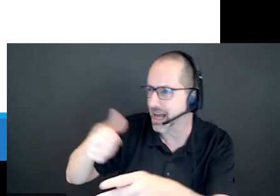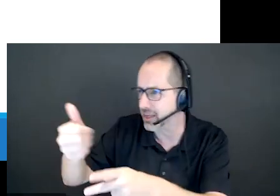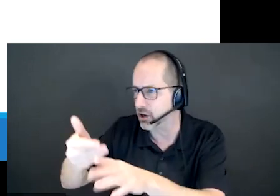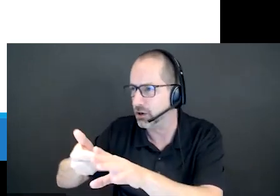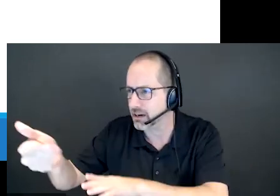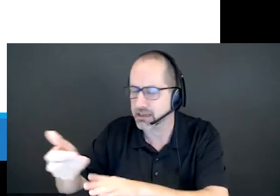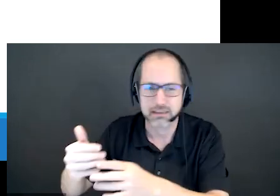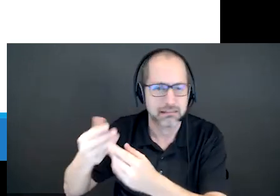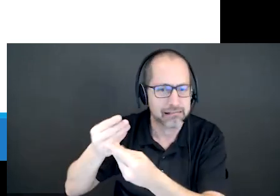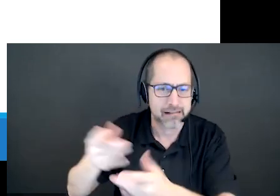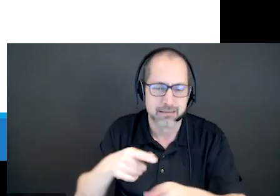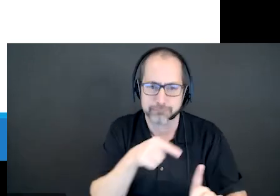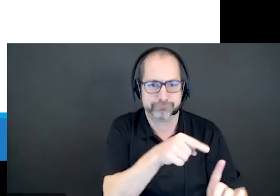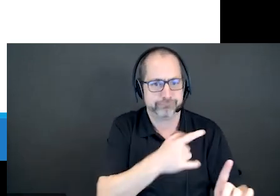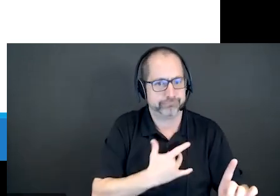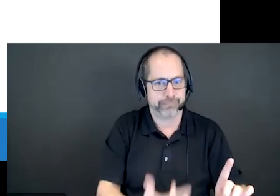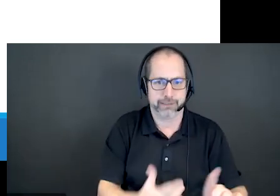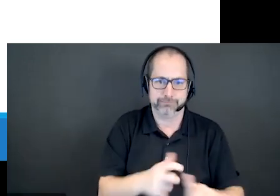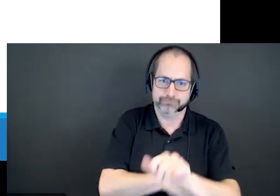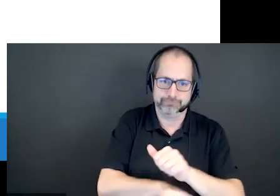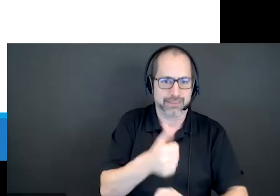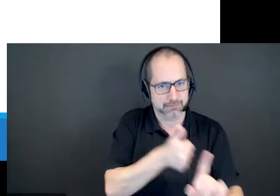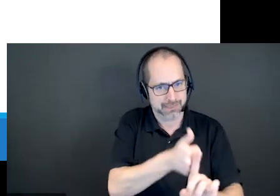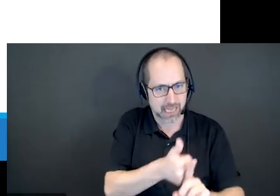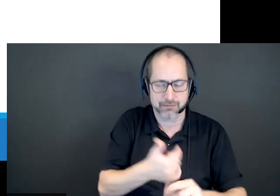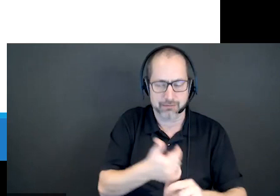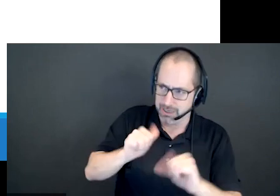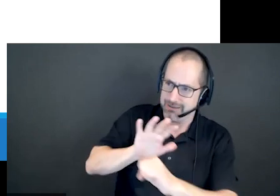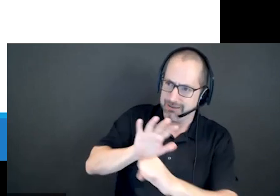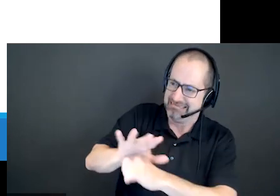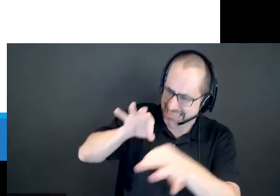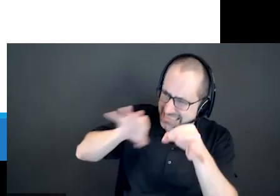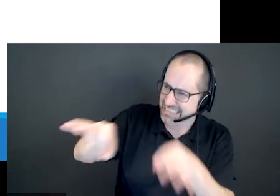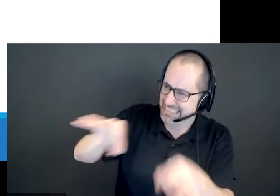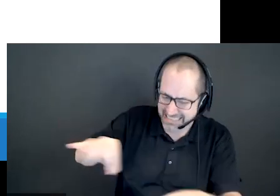to advocate for themselves trying to describe their symptoms and their impact on function.